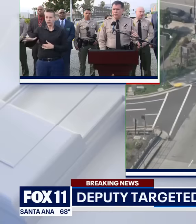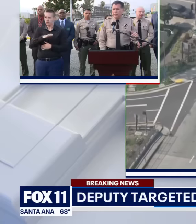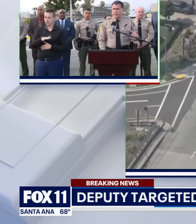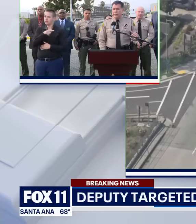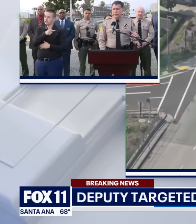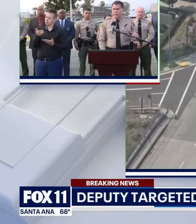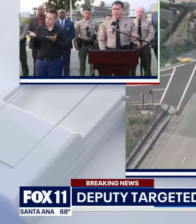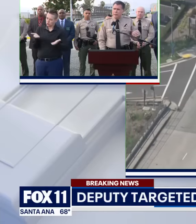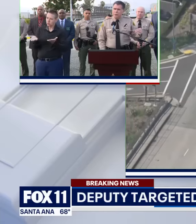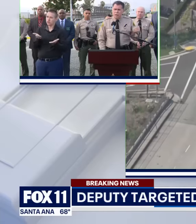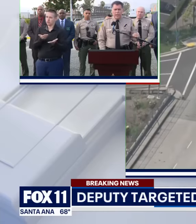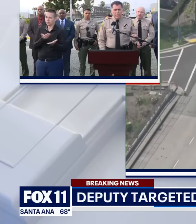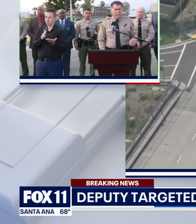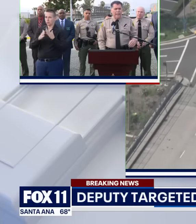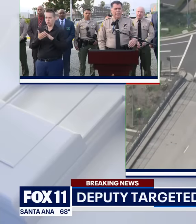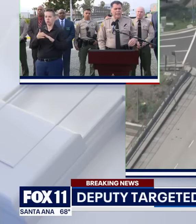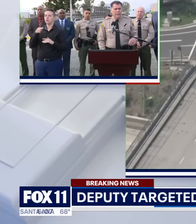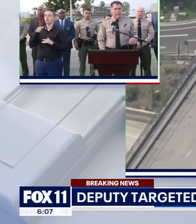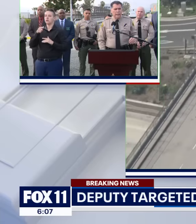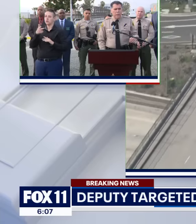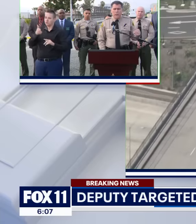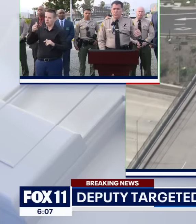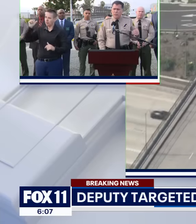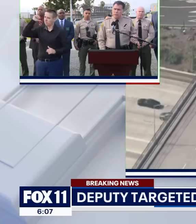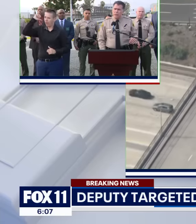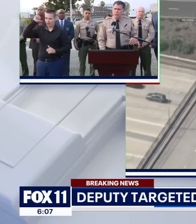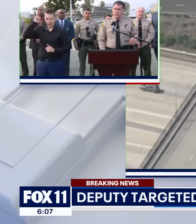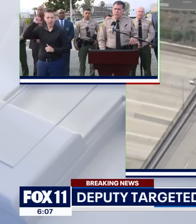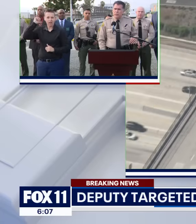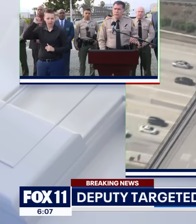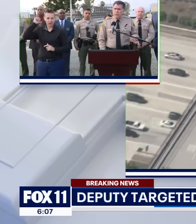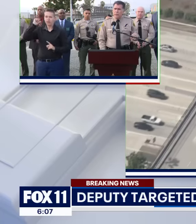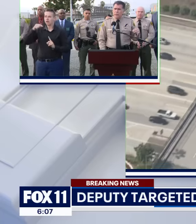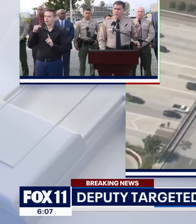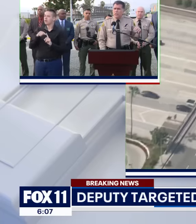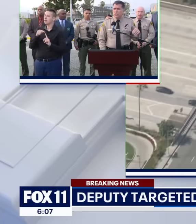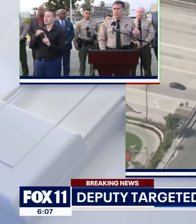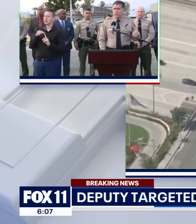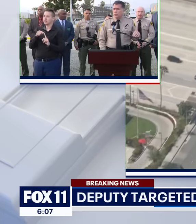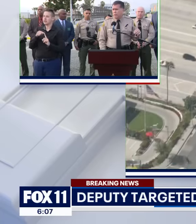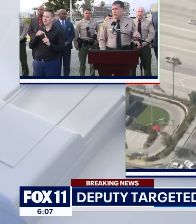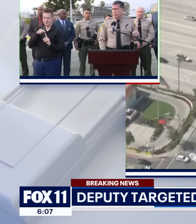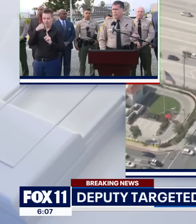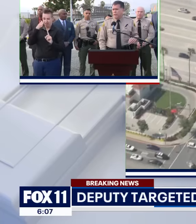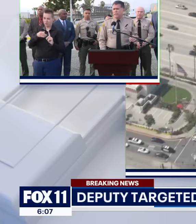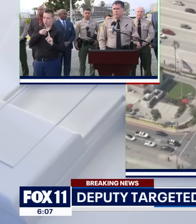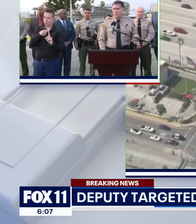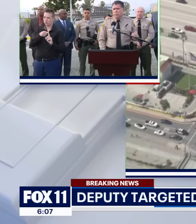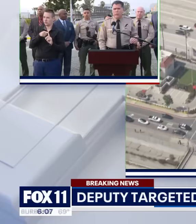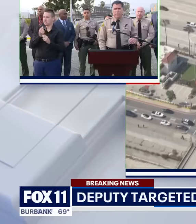think you saw something and you need to contact us because we need to get this individual who